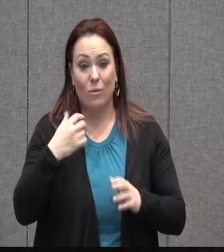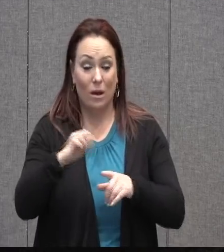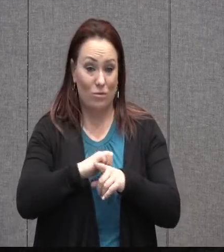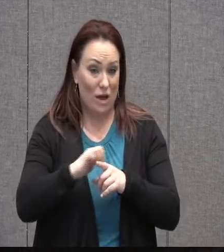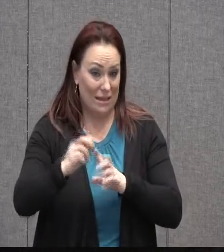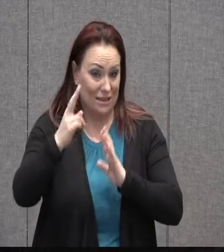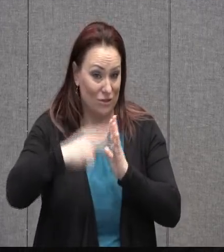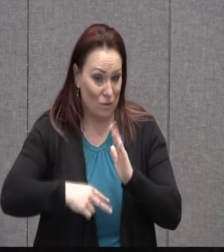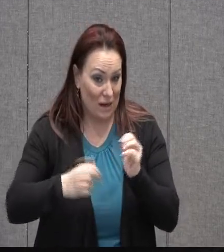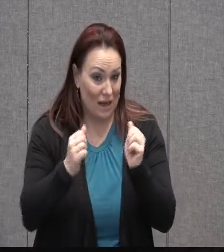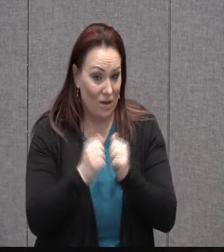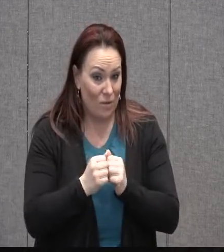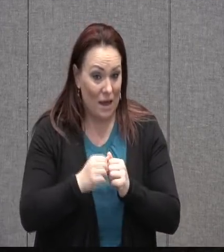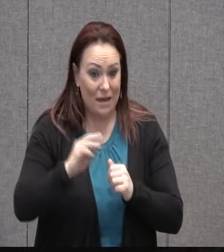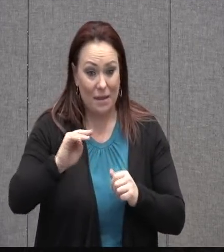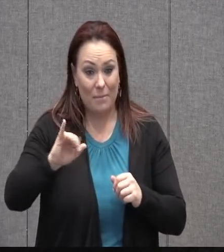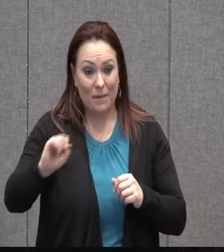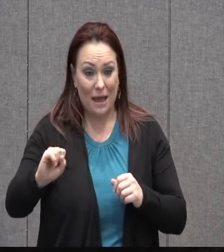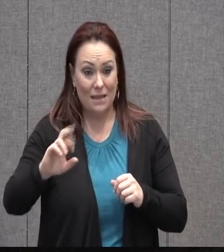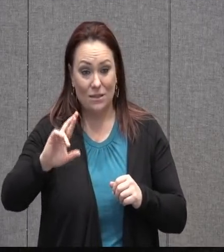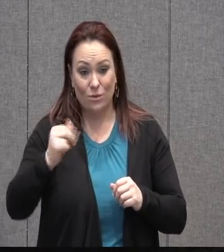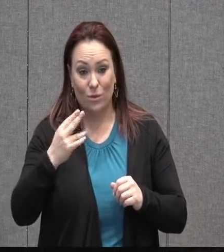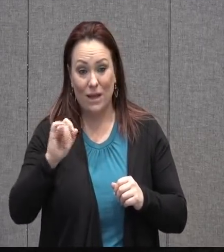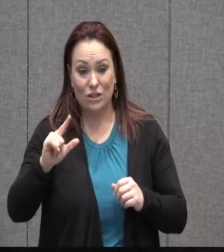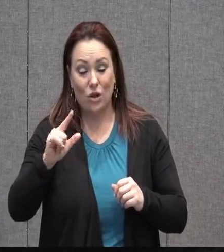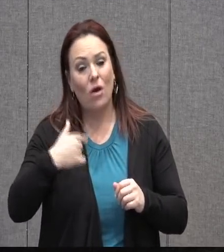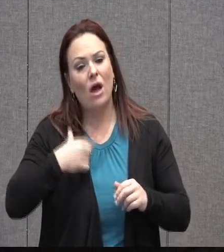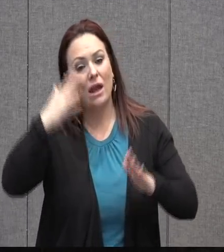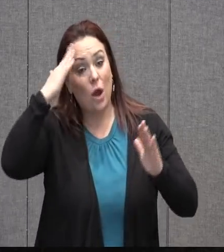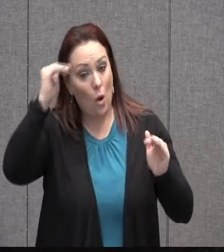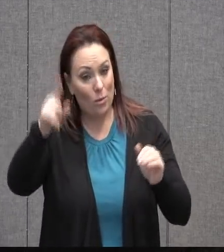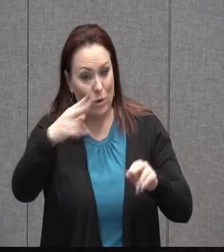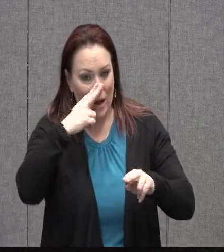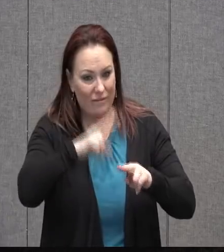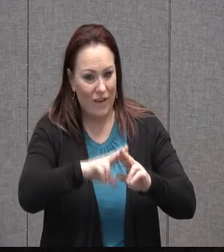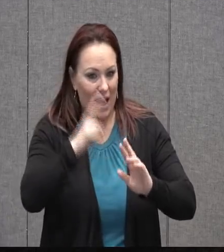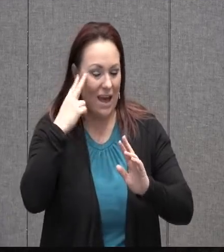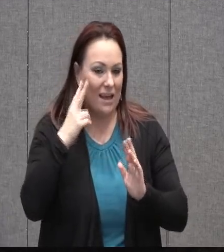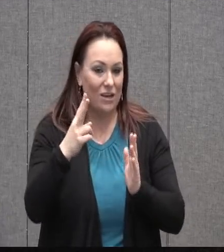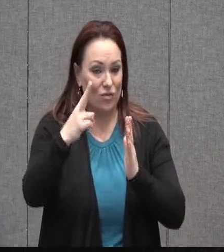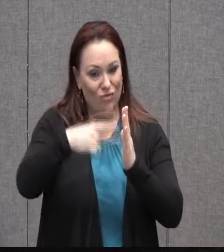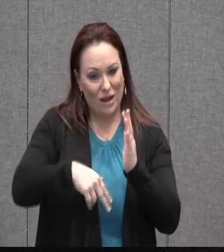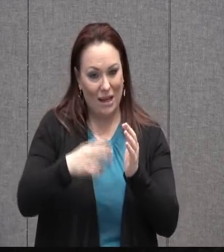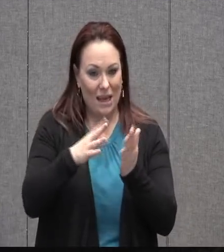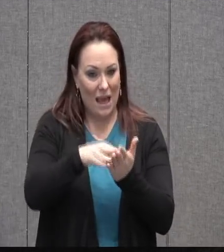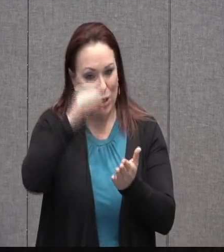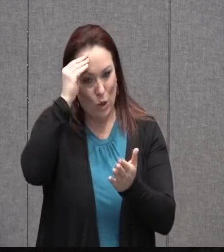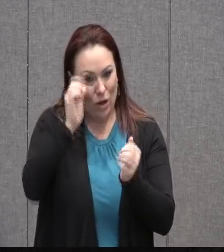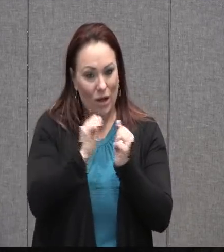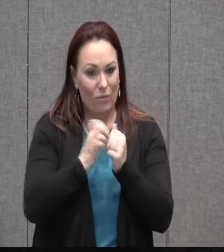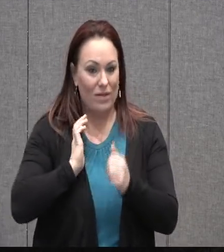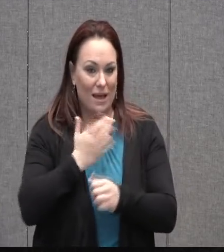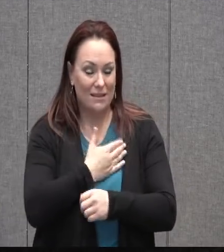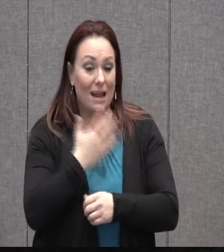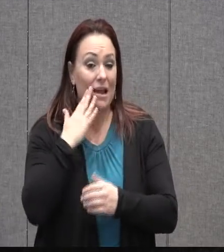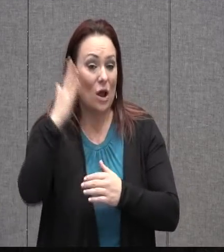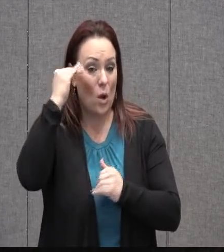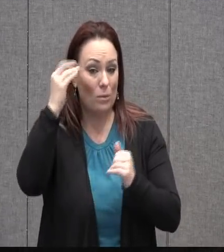We hope you had fun learning with us today and that you can come back with us tomorrow for some more with At Home with APS. Have a great day.